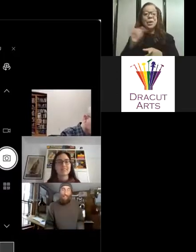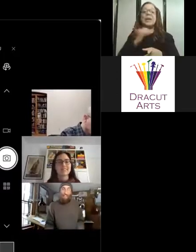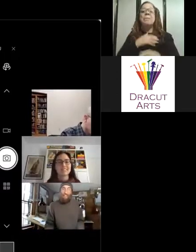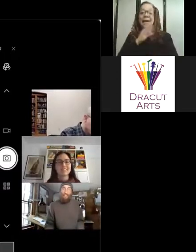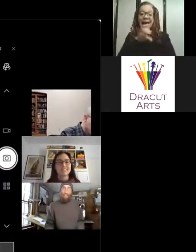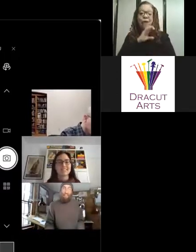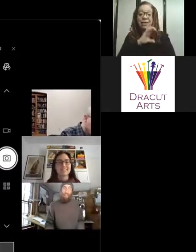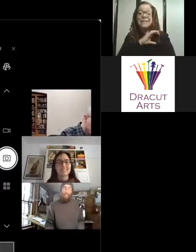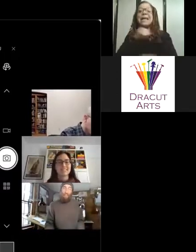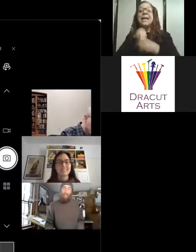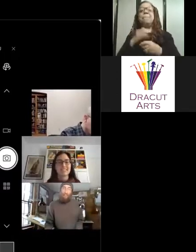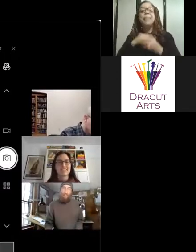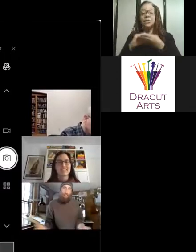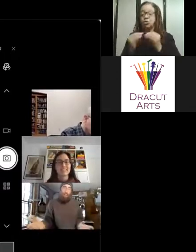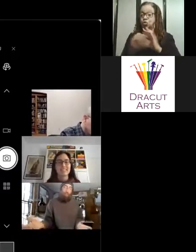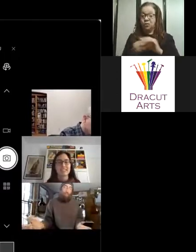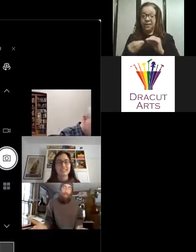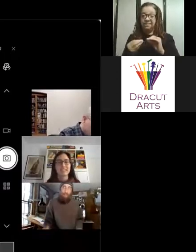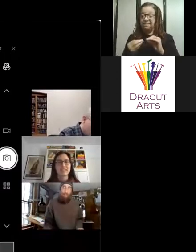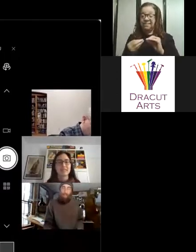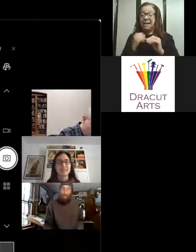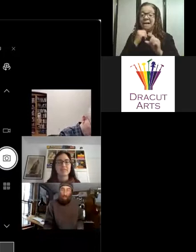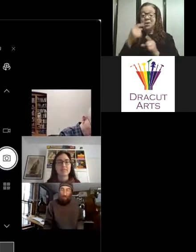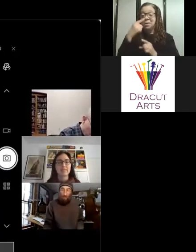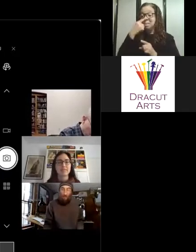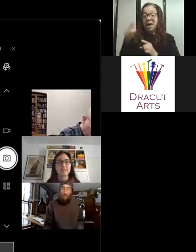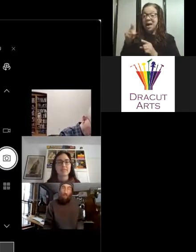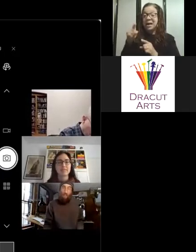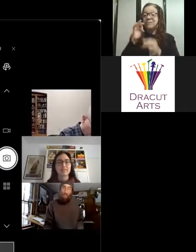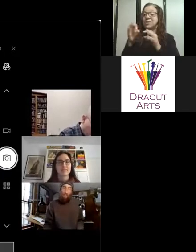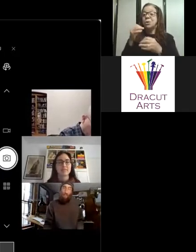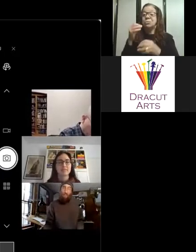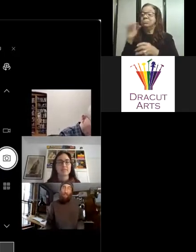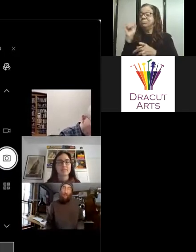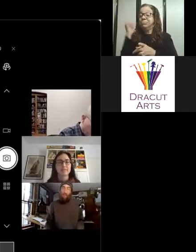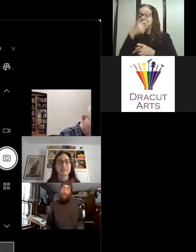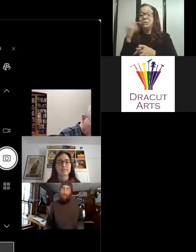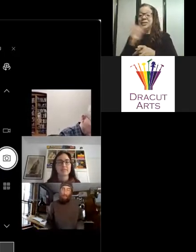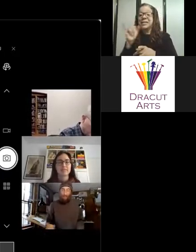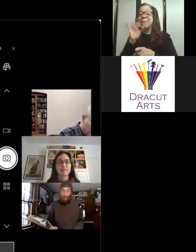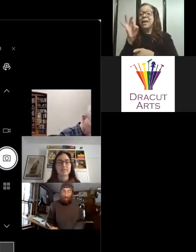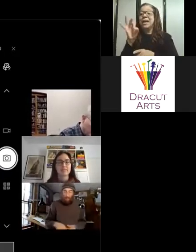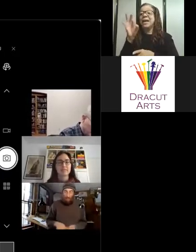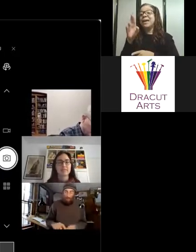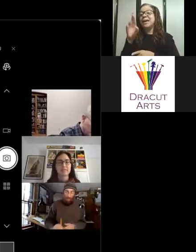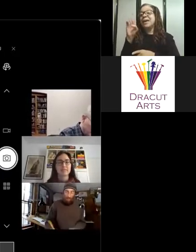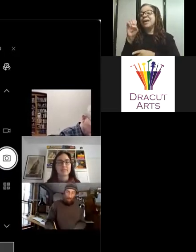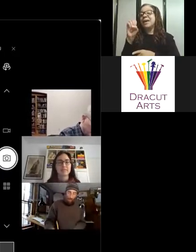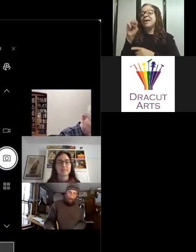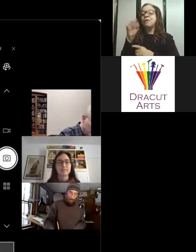It, it doesn't at all look-- I don't even mind if it doesn't look like "Freeman Colby" because the story isn't about what he looks like. The other thing I had to do